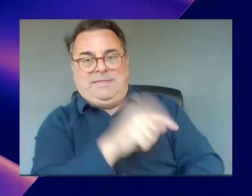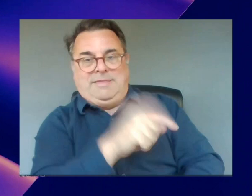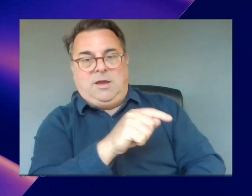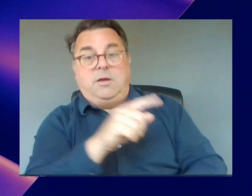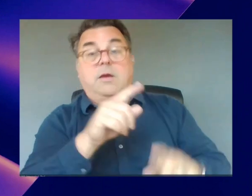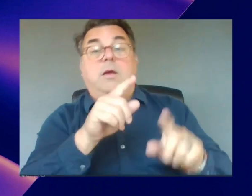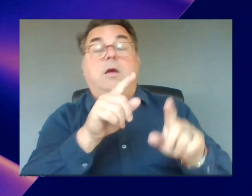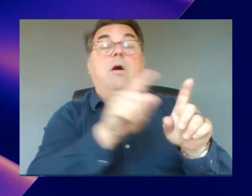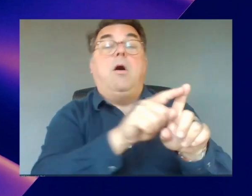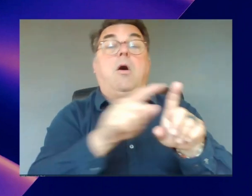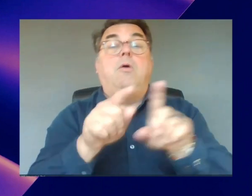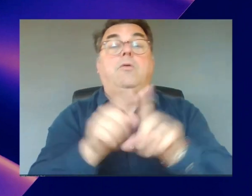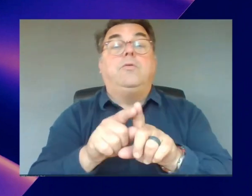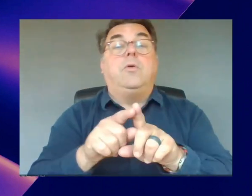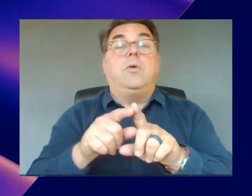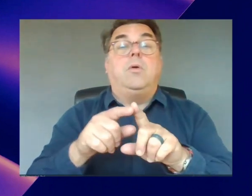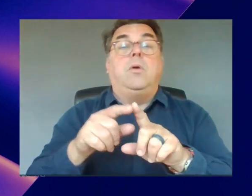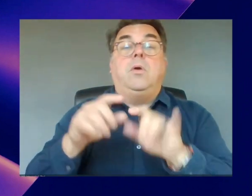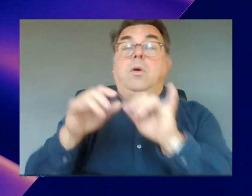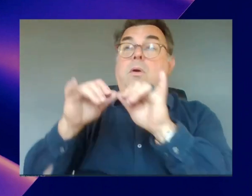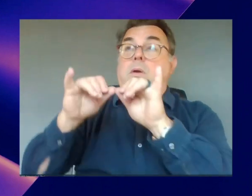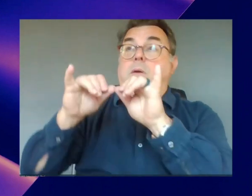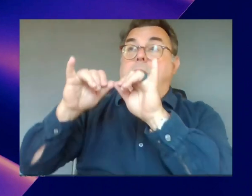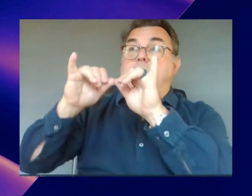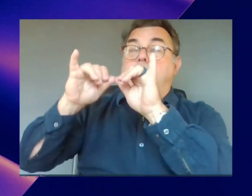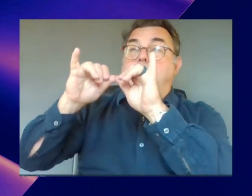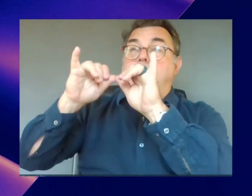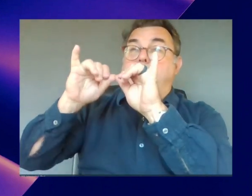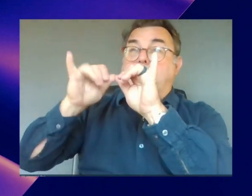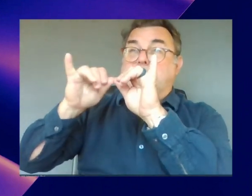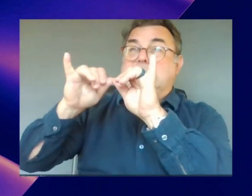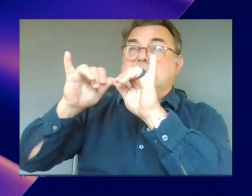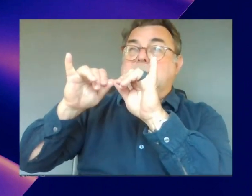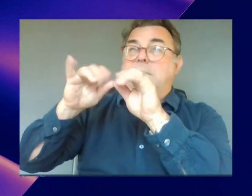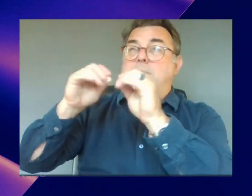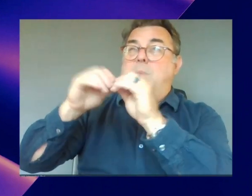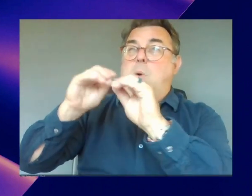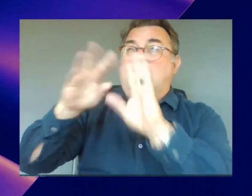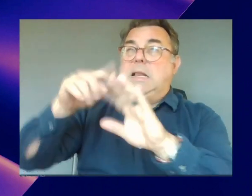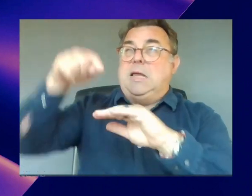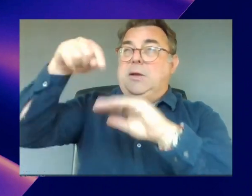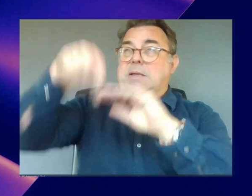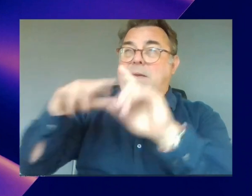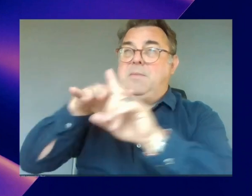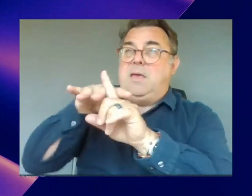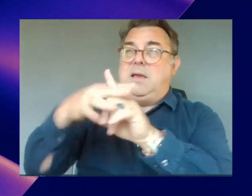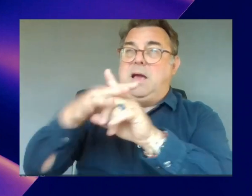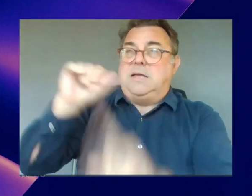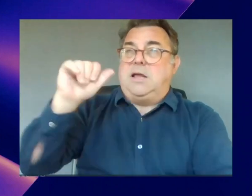with the help of metrics before and more contextualized logs we are making more precise recommendations,